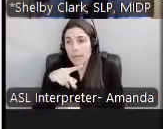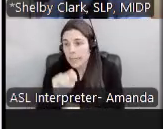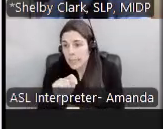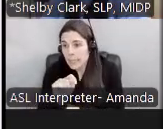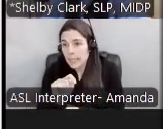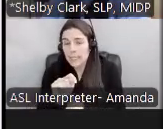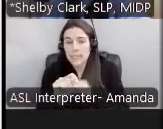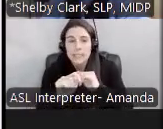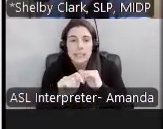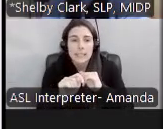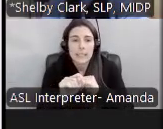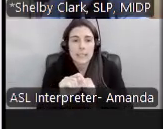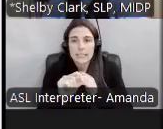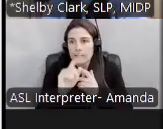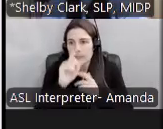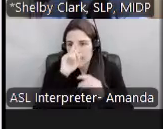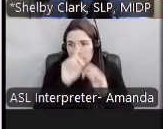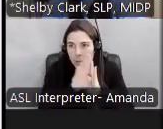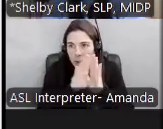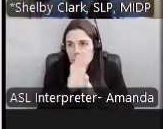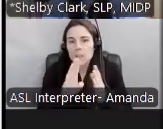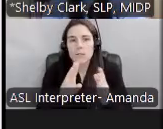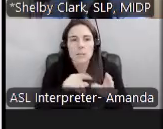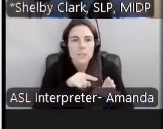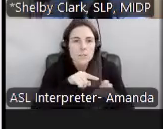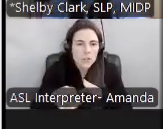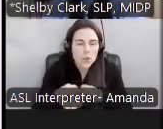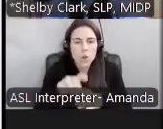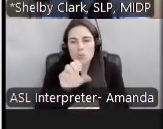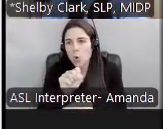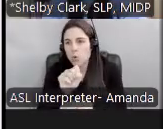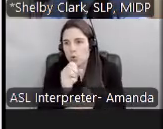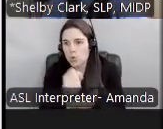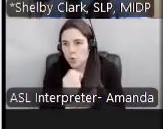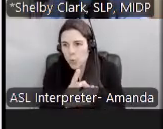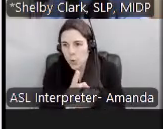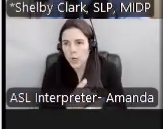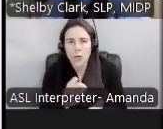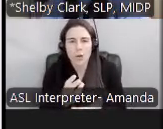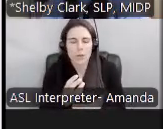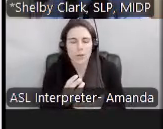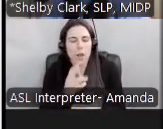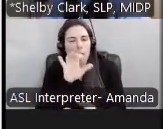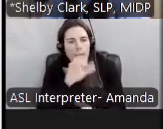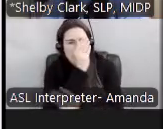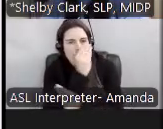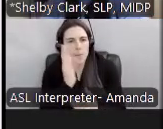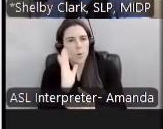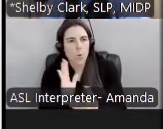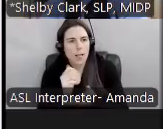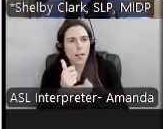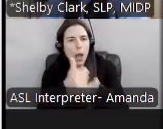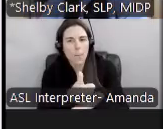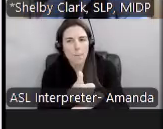specialist, social worker, really, any other discipline, this information will help you kind of better understand what